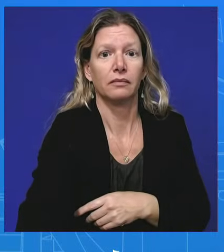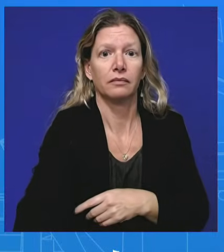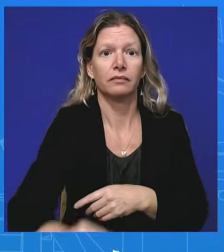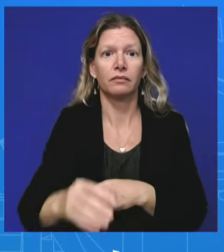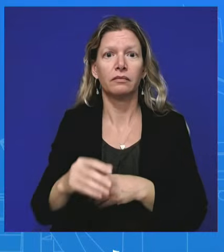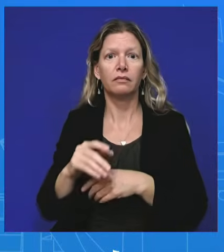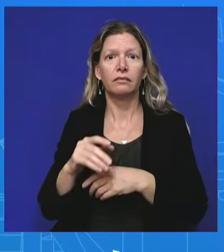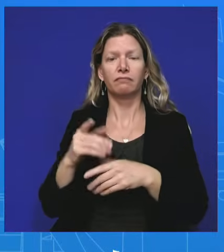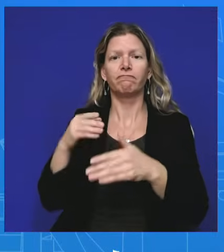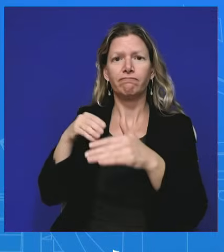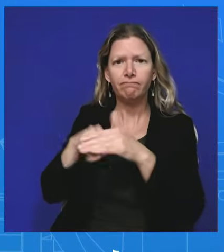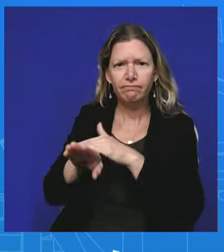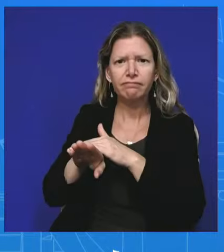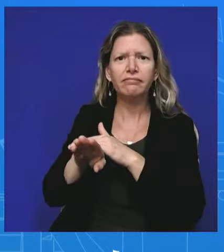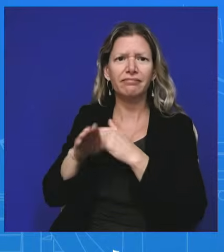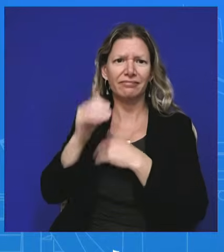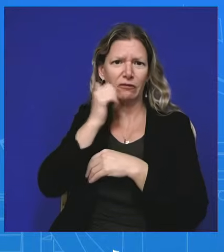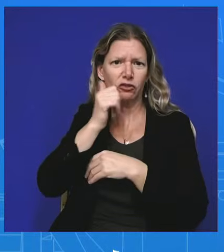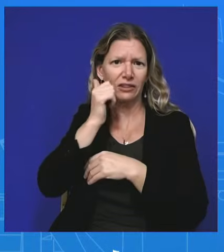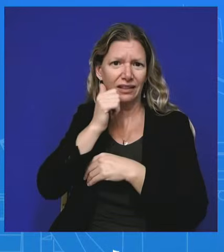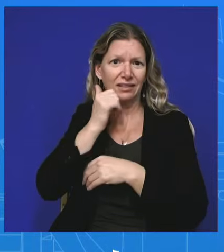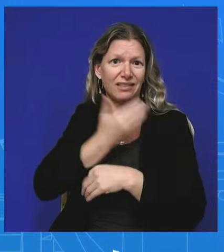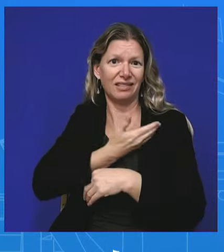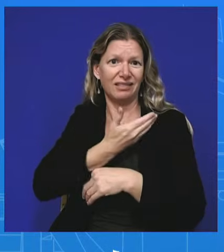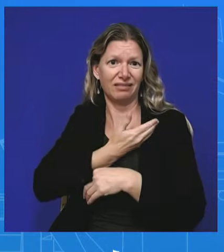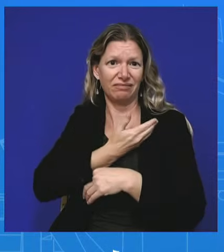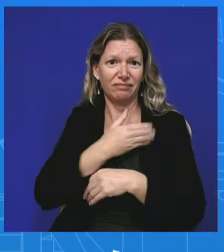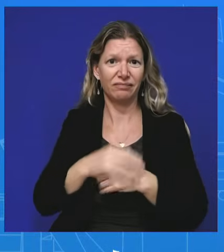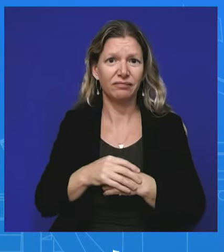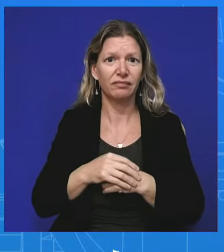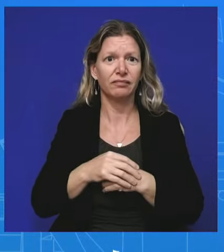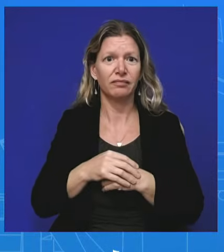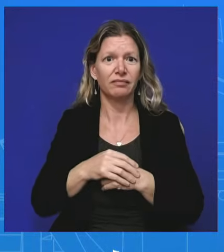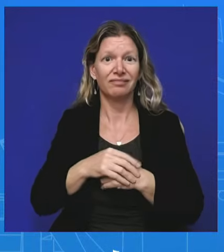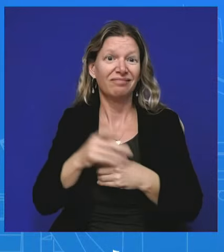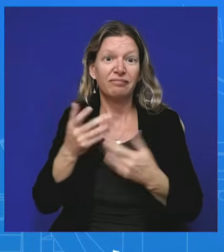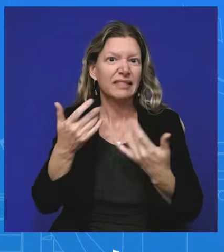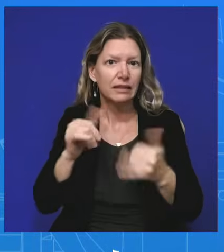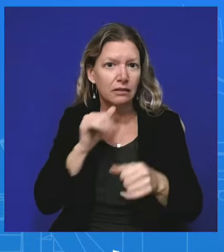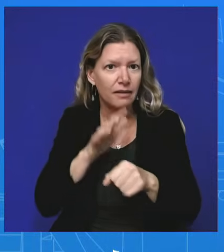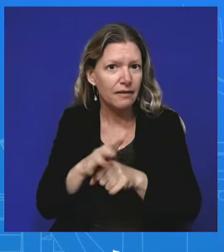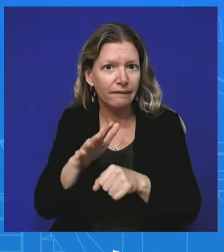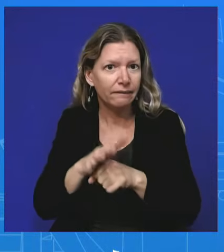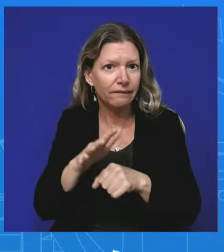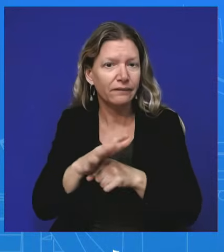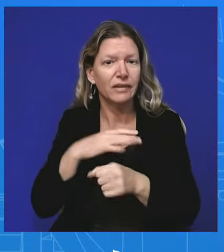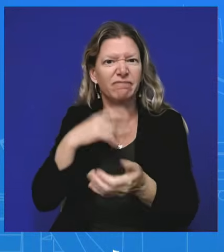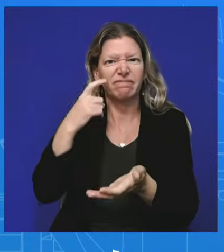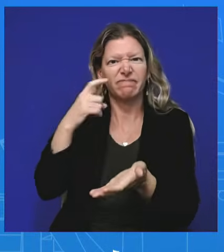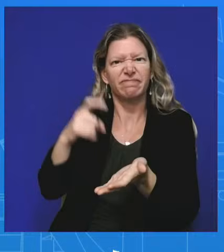We all recognize that. But it's -- but it is -- it is ongoing, and we're hoping to get it increased.